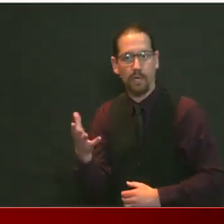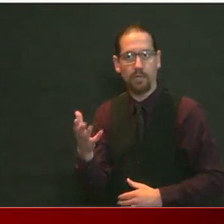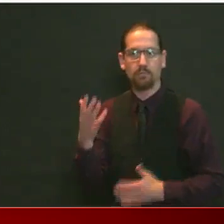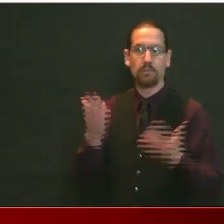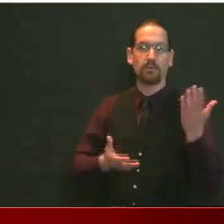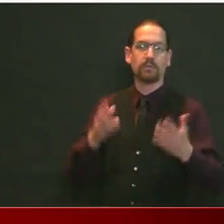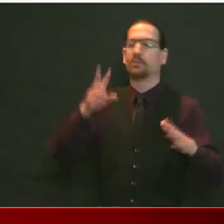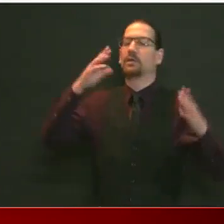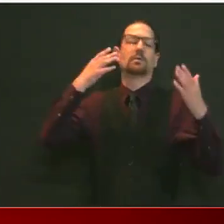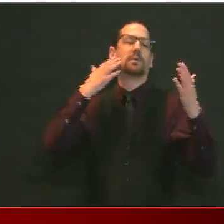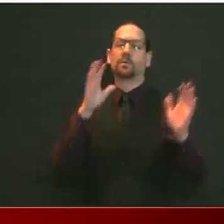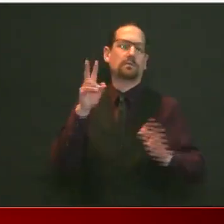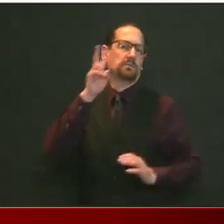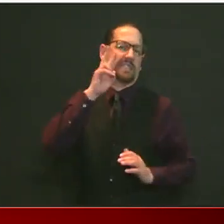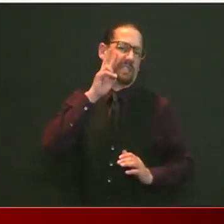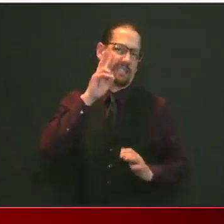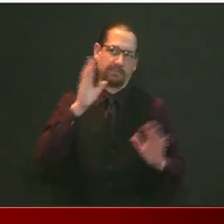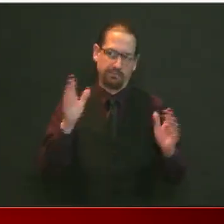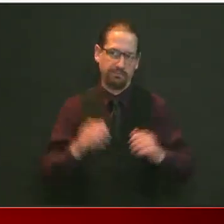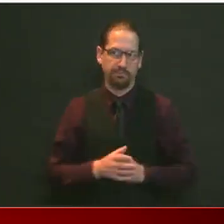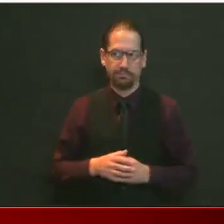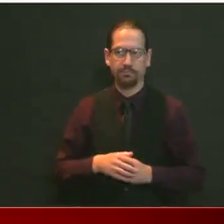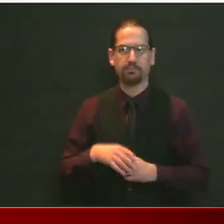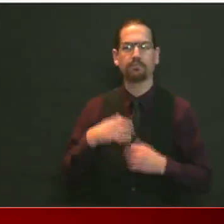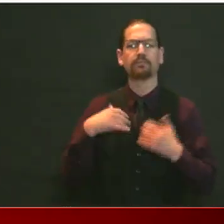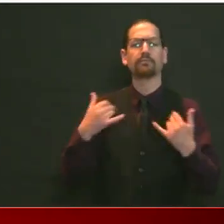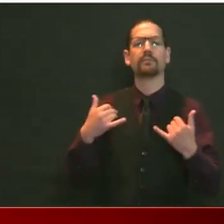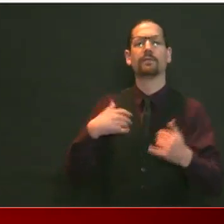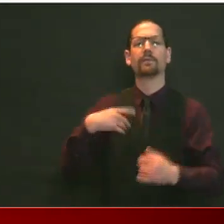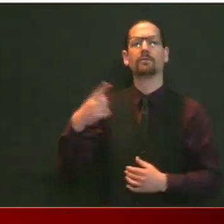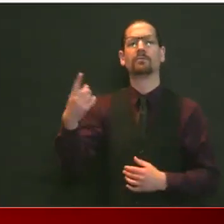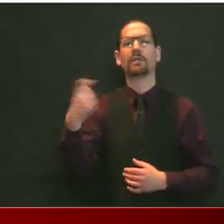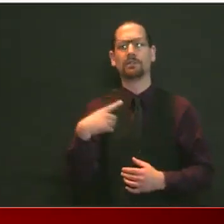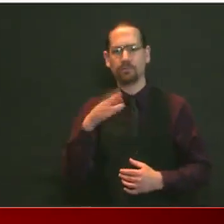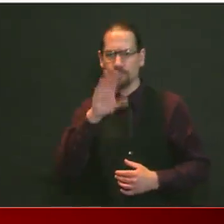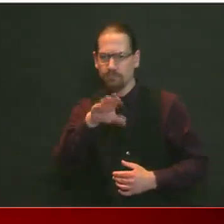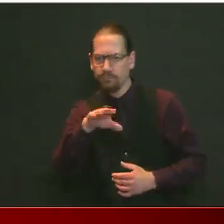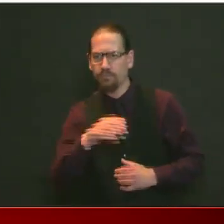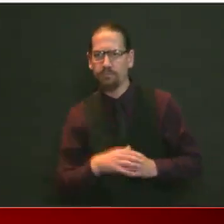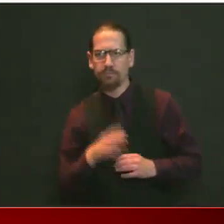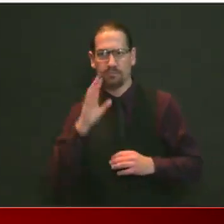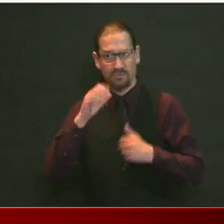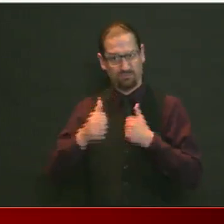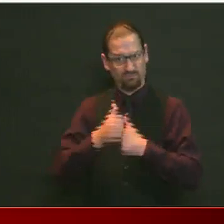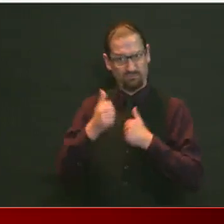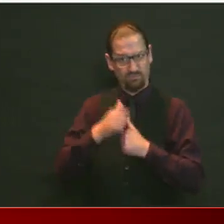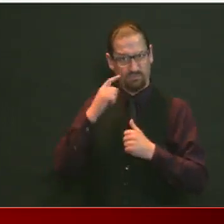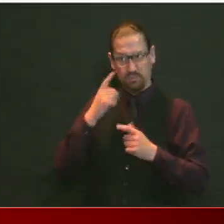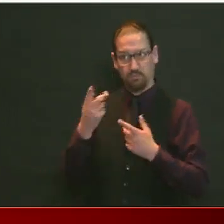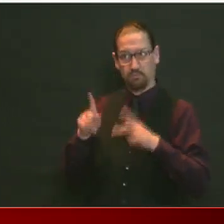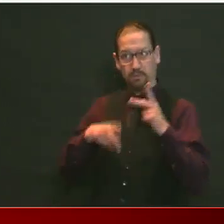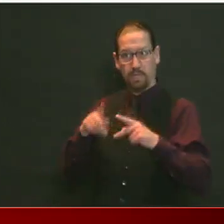IN RHODE ISLAND. MAYBE APPOINTMENT ONLY. WE'RE WORKING HARD AT IT.